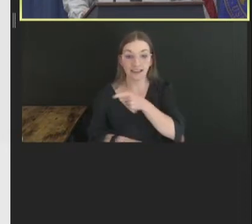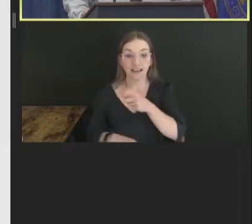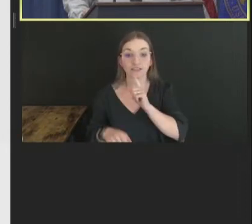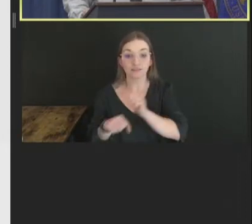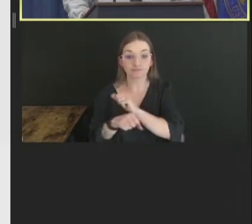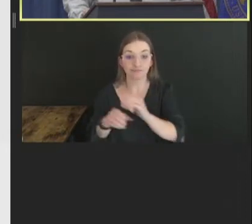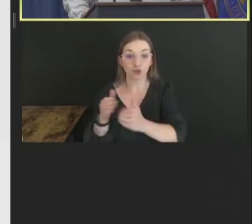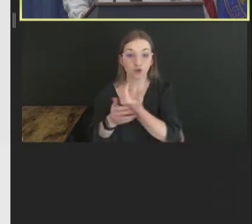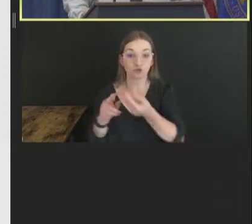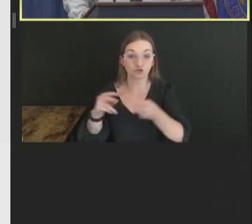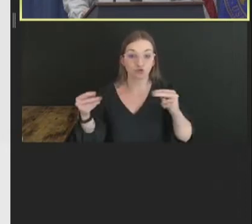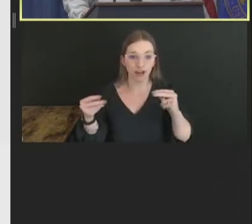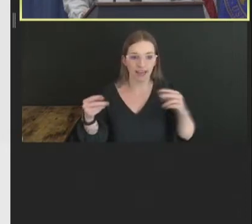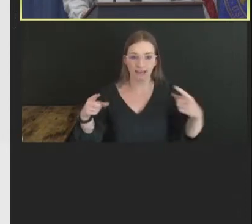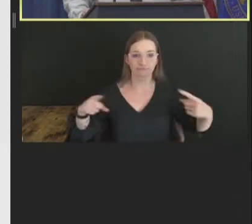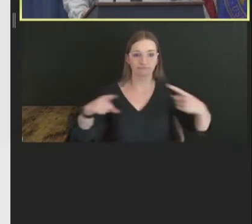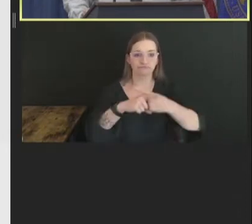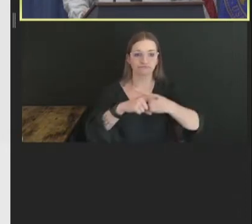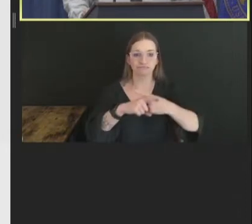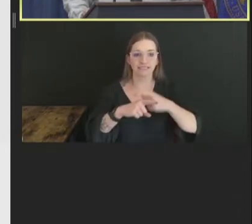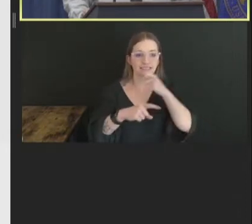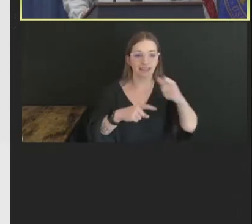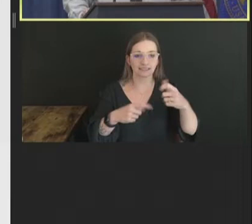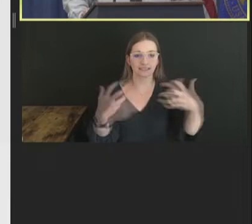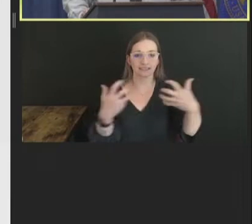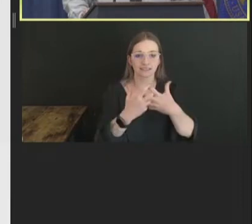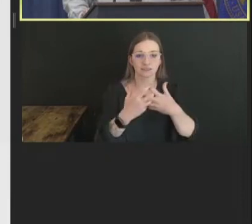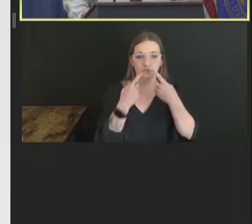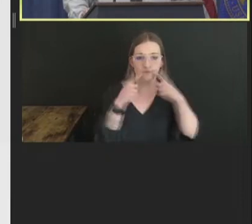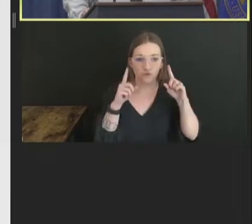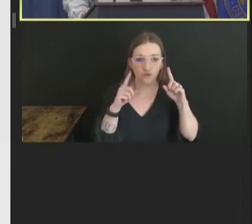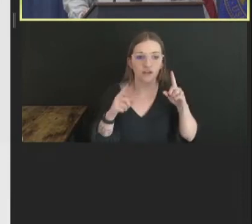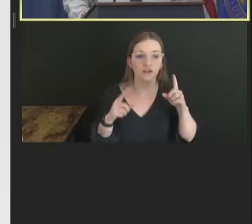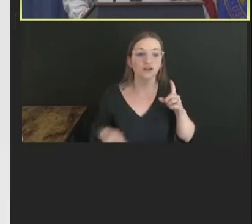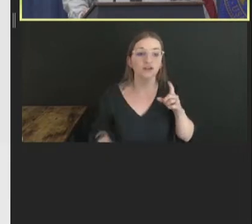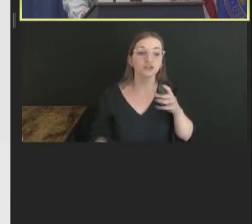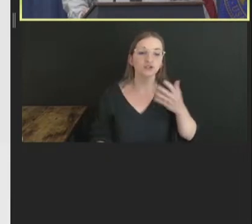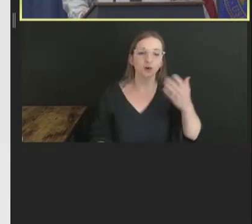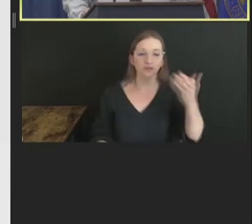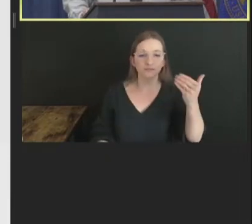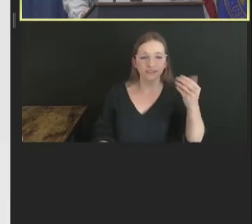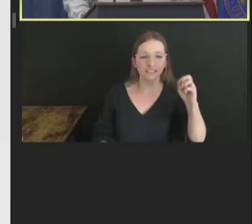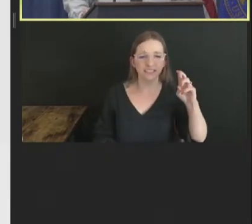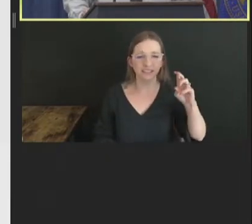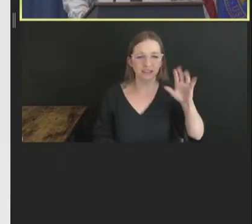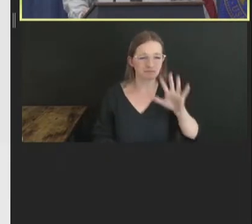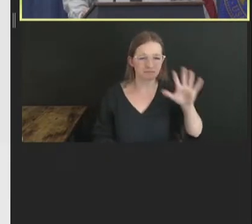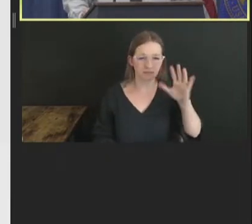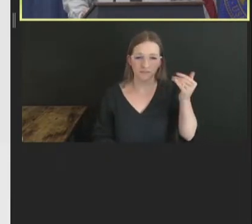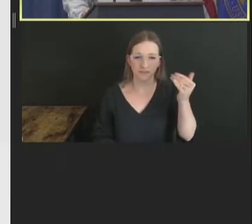that graph are the 15 or so amino acids that are really playing a role in terms of vaccine efficacy